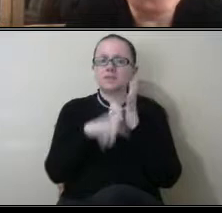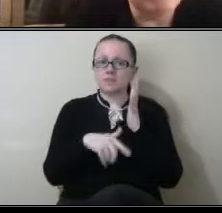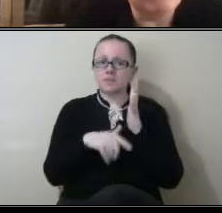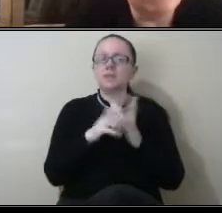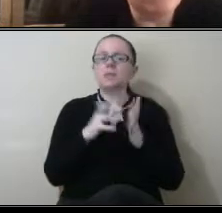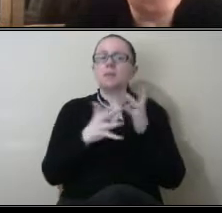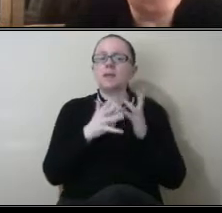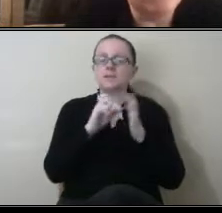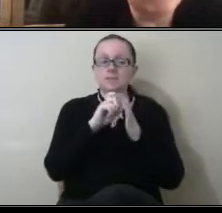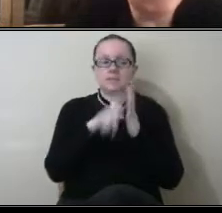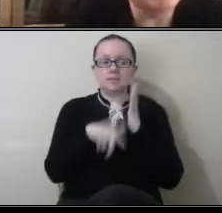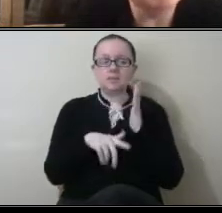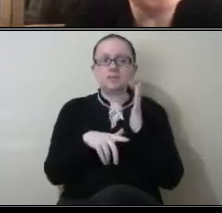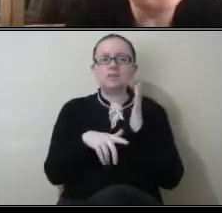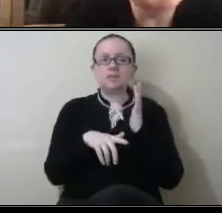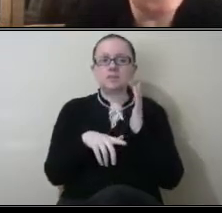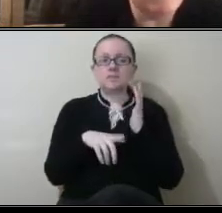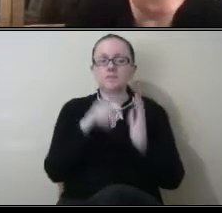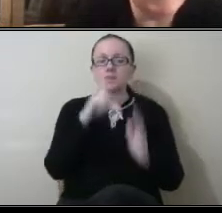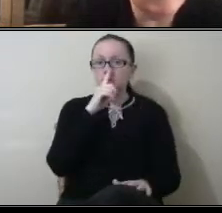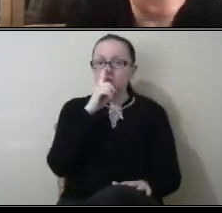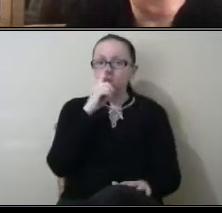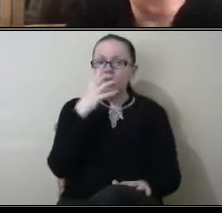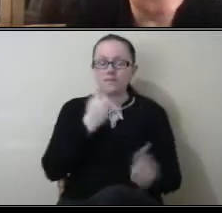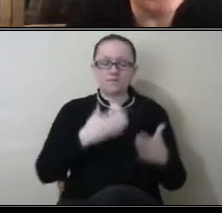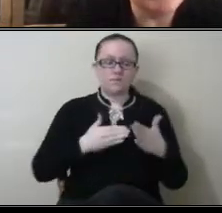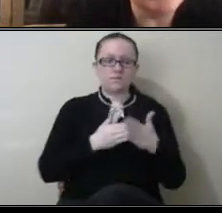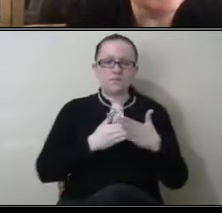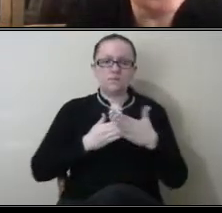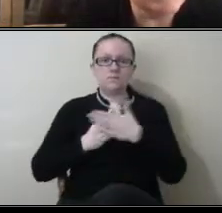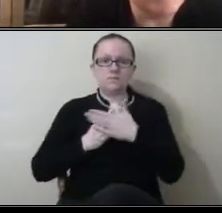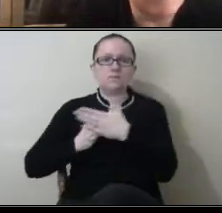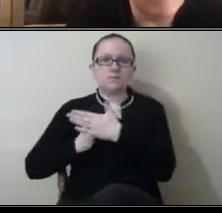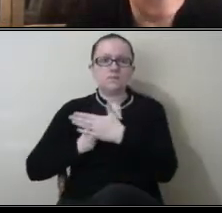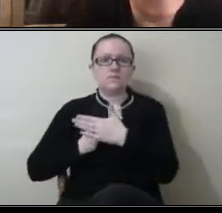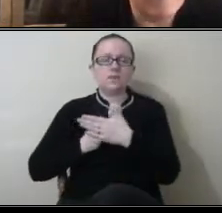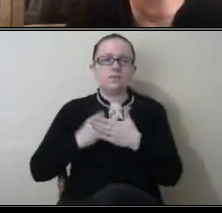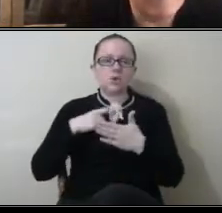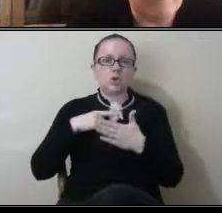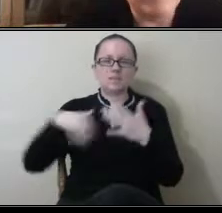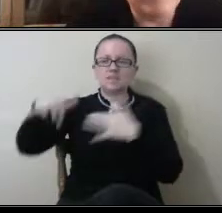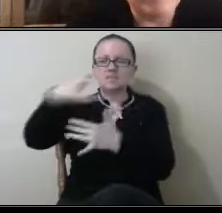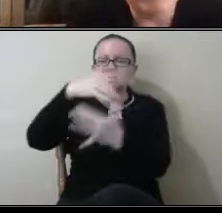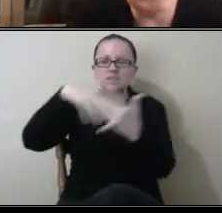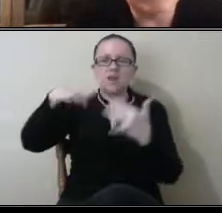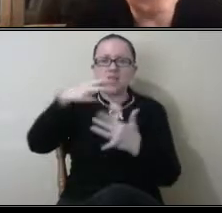you know people who experience barriers um due to the society and environment in which we live